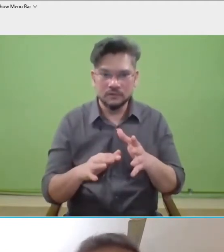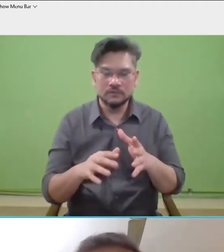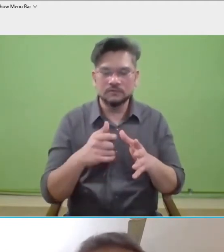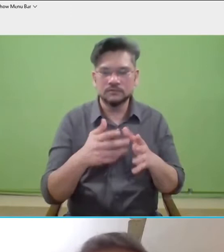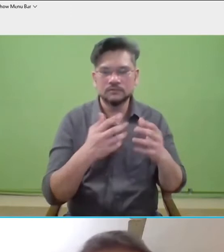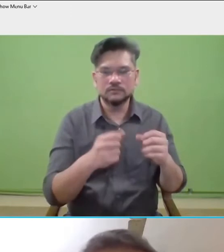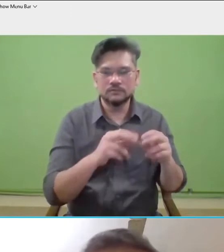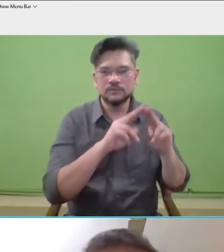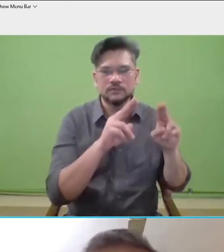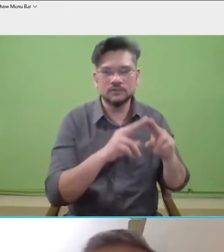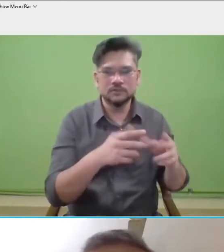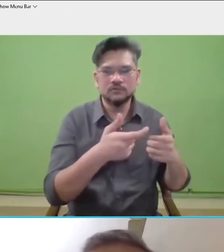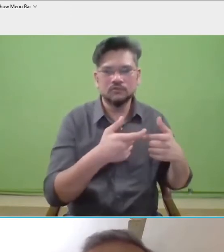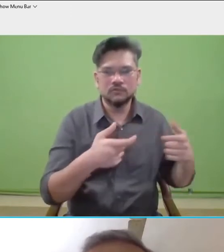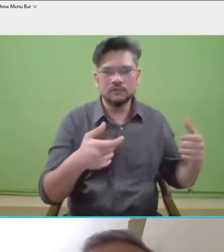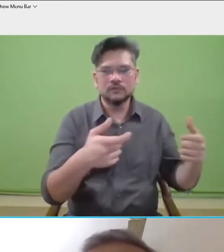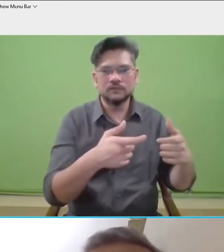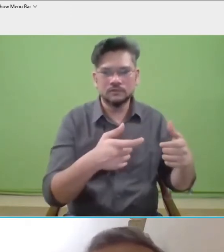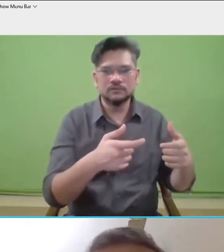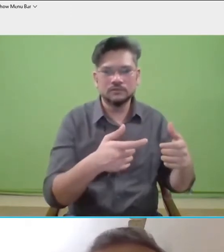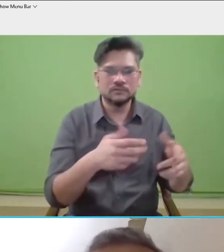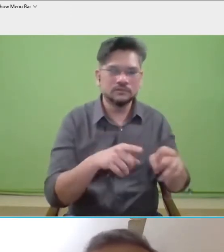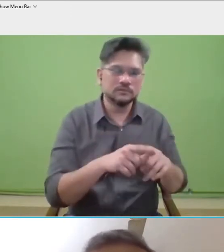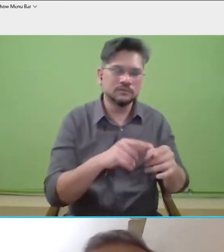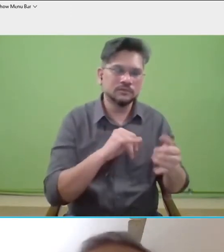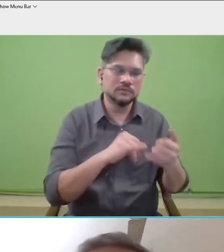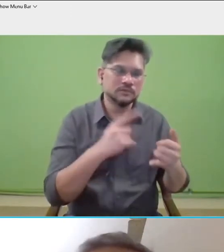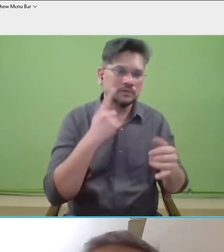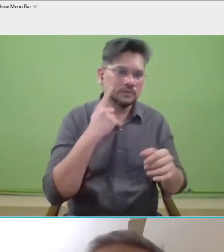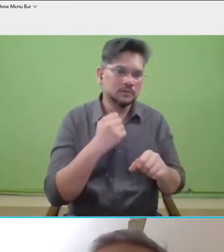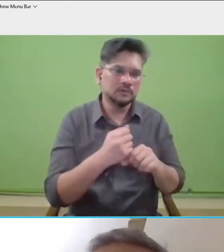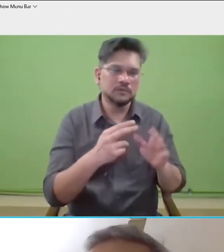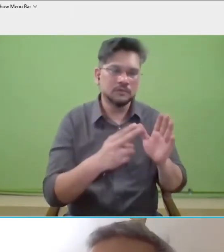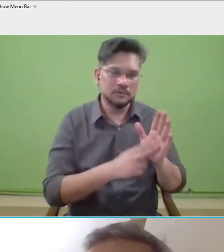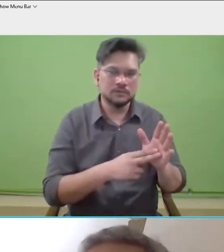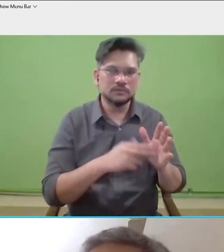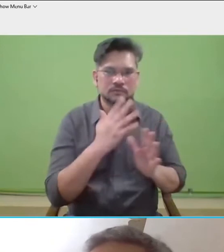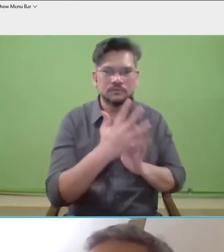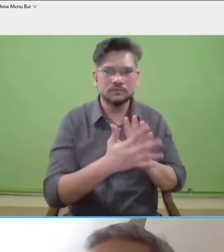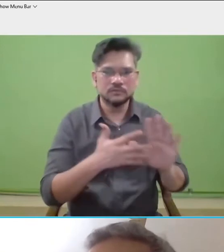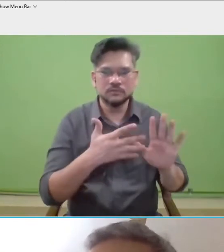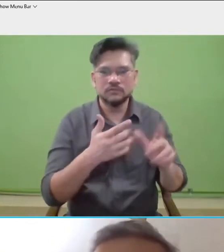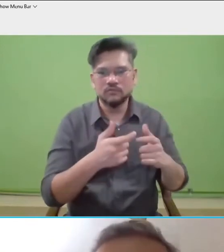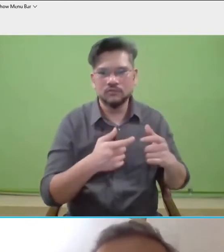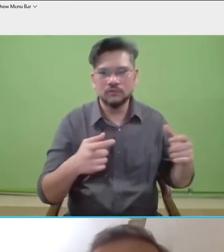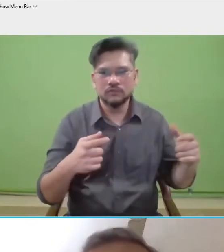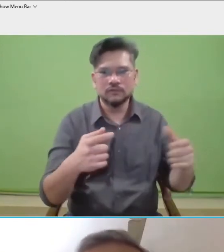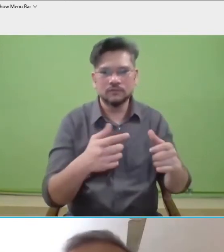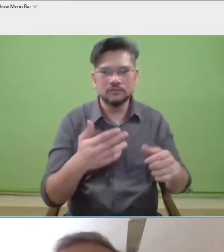conferences for example sign sign sign conference very well known okay it was held in India also